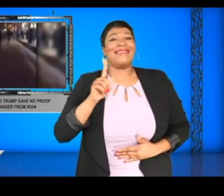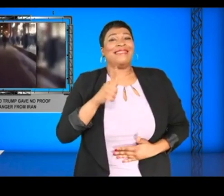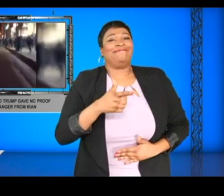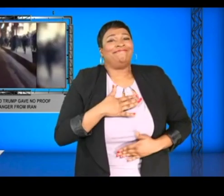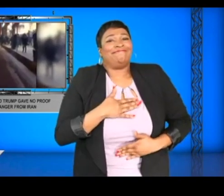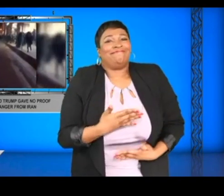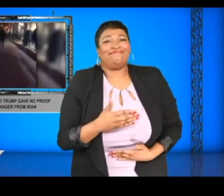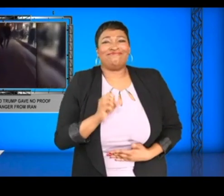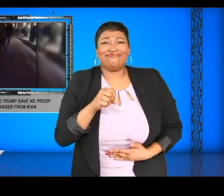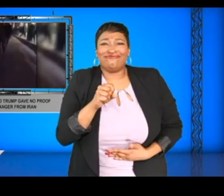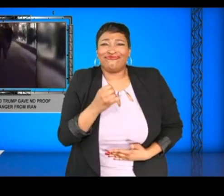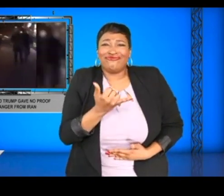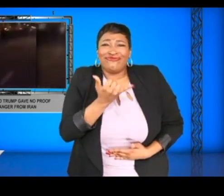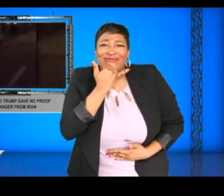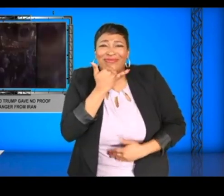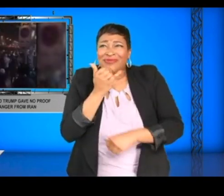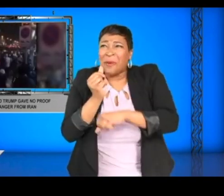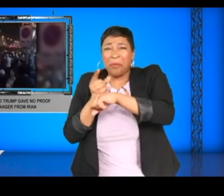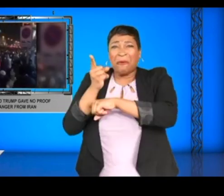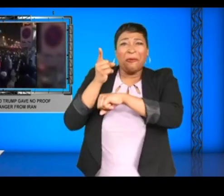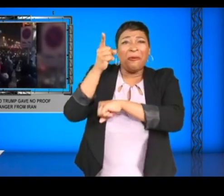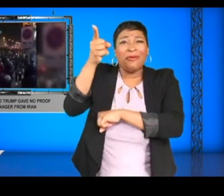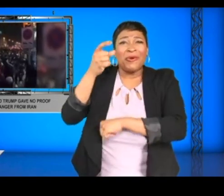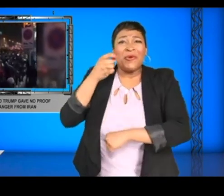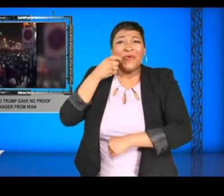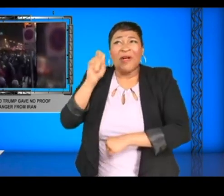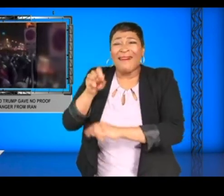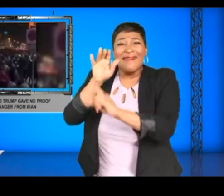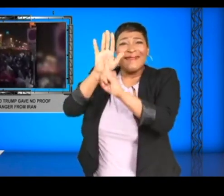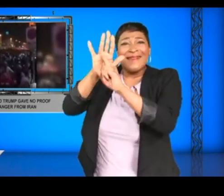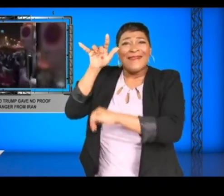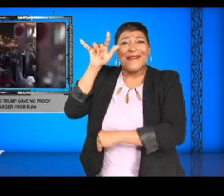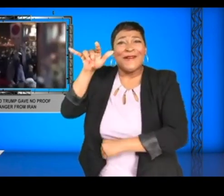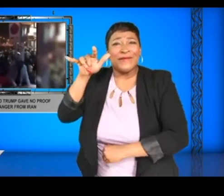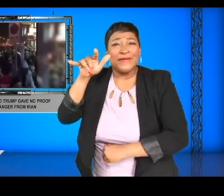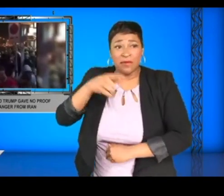who have been demonstrating against the government after officials admitted they mistakenly shot